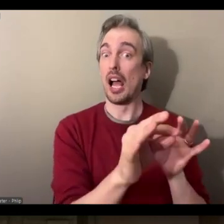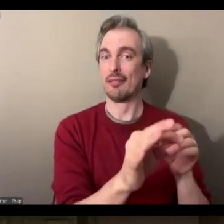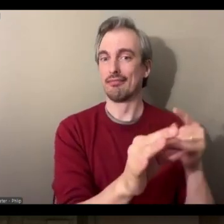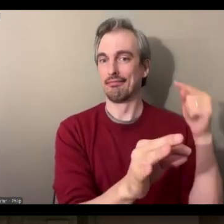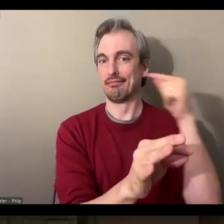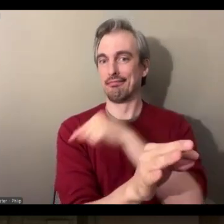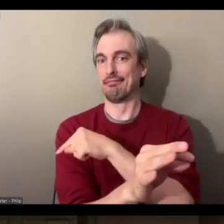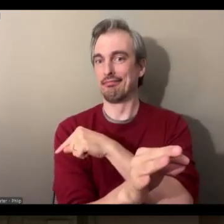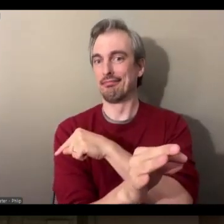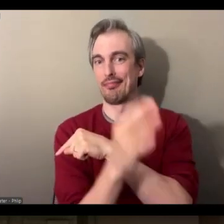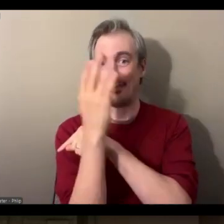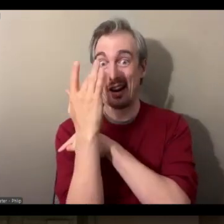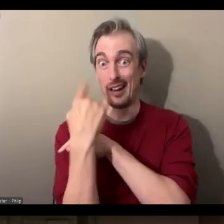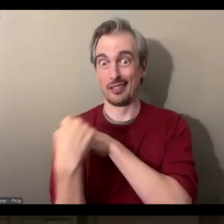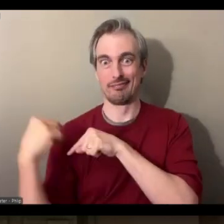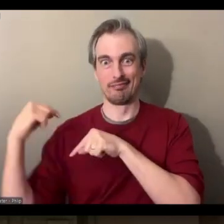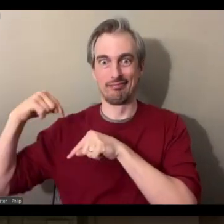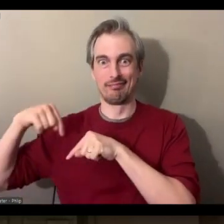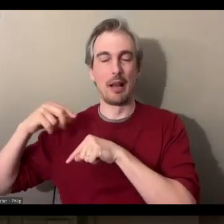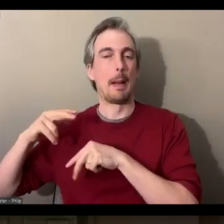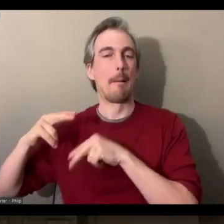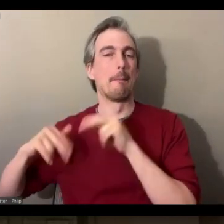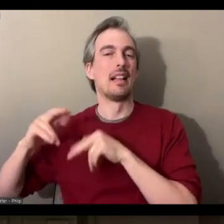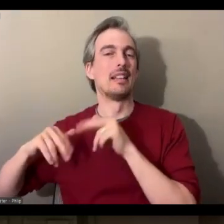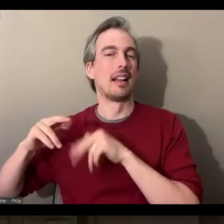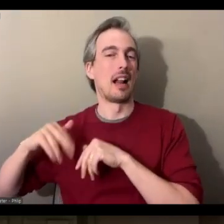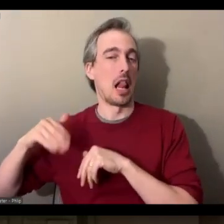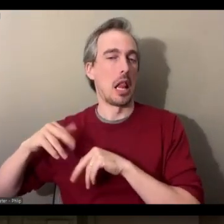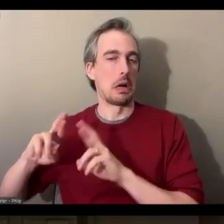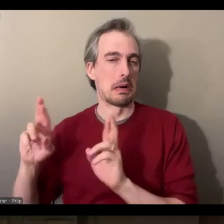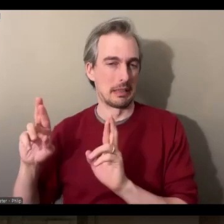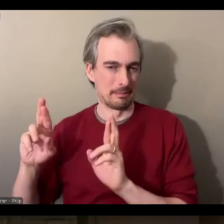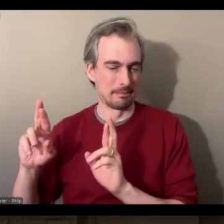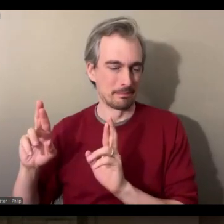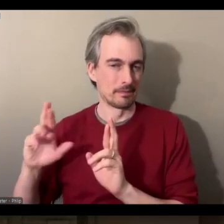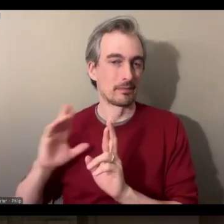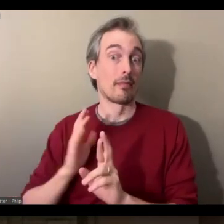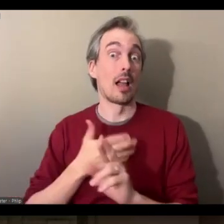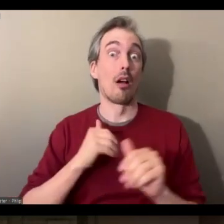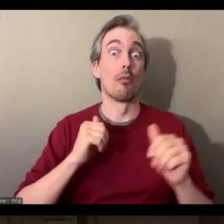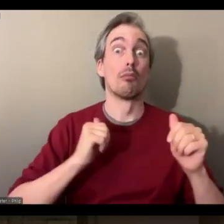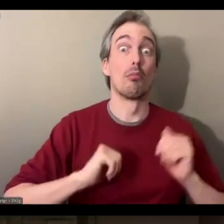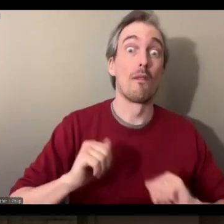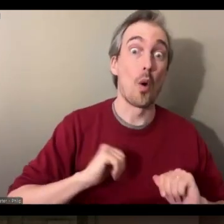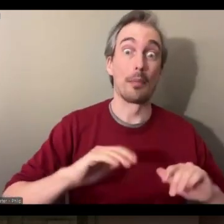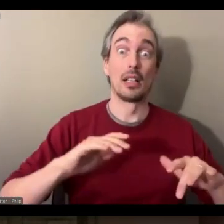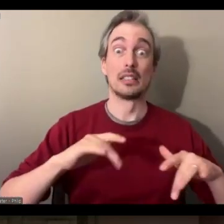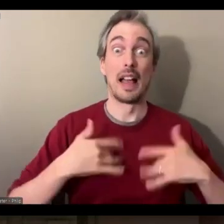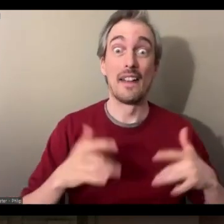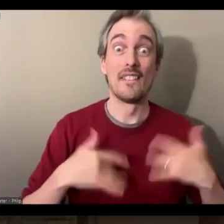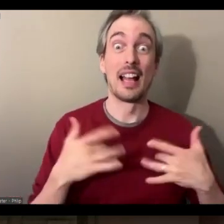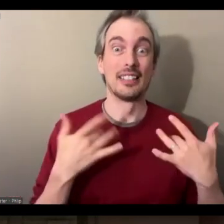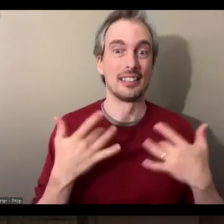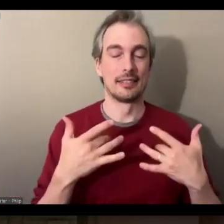launch out to the world had to be pushed back to June of 2023. But we really simplified our